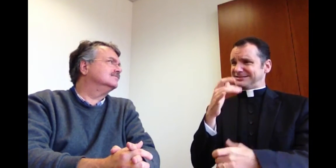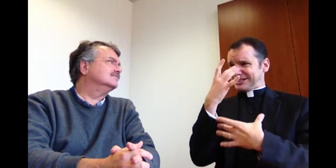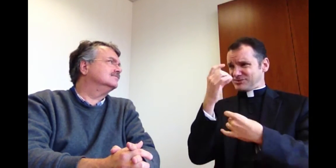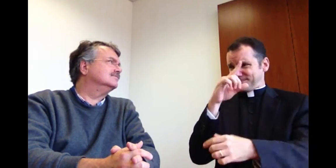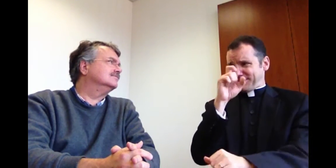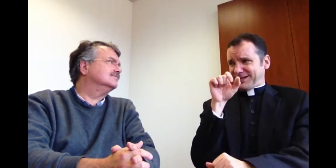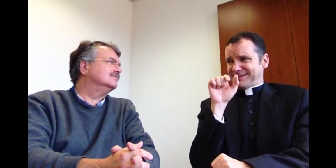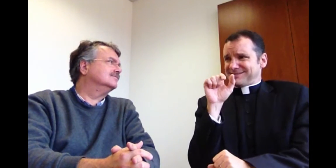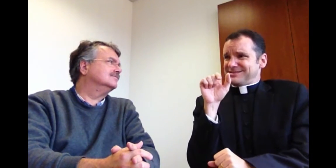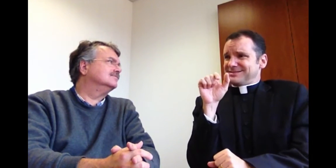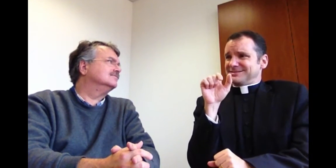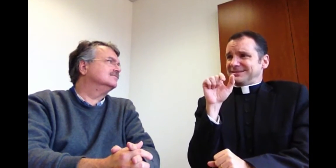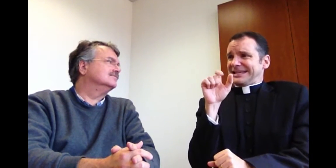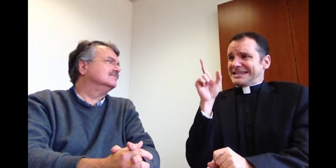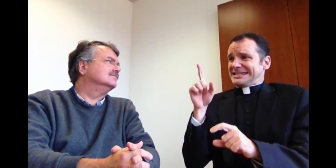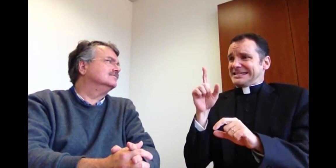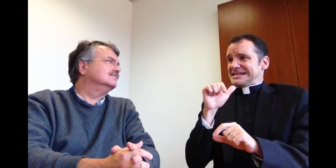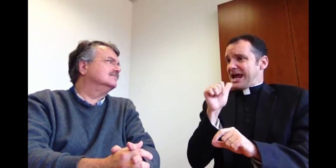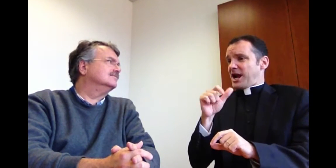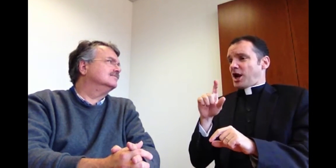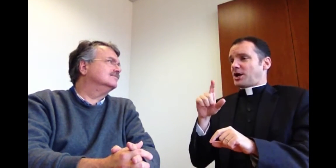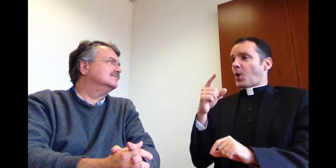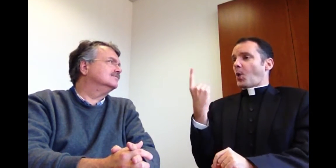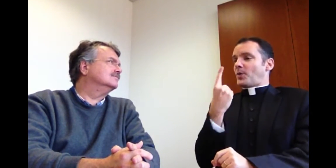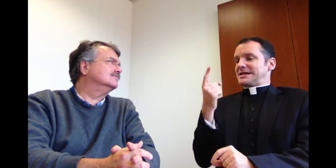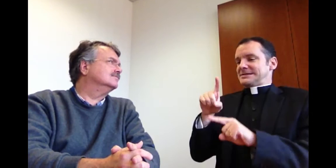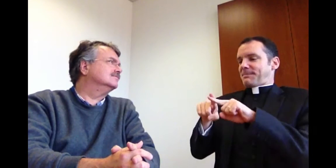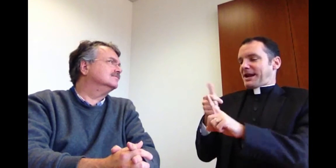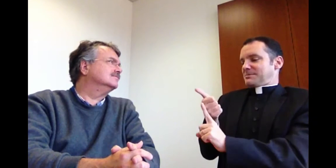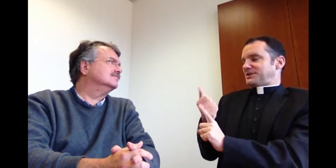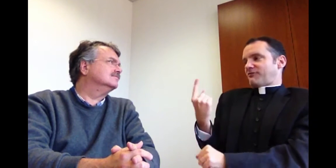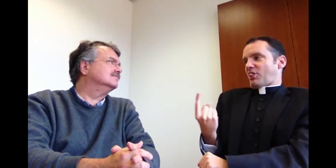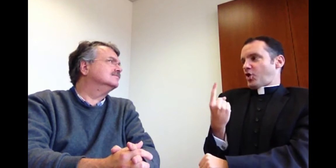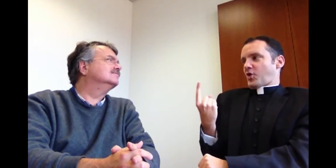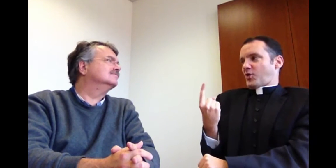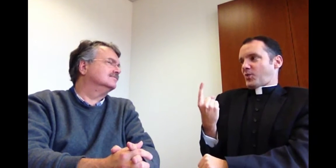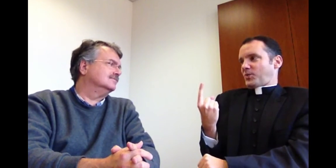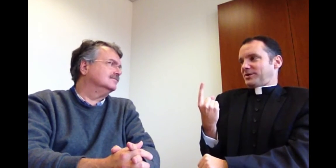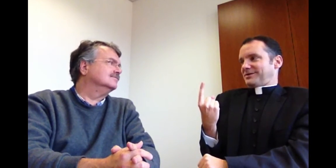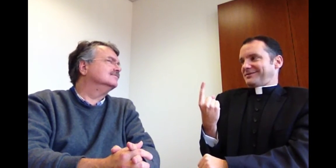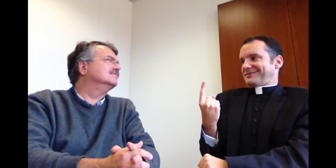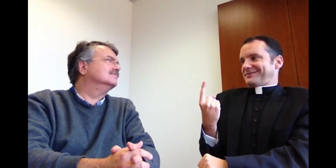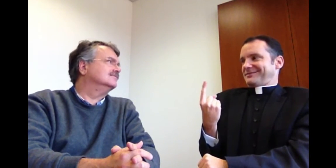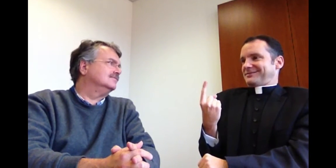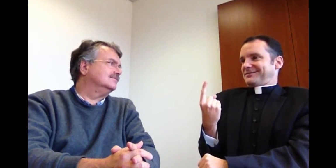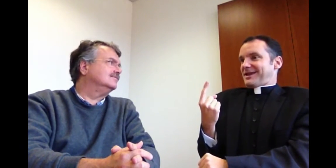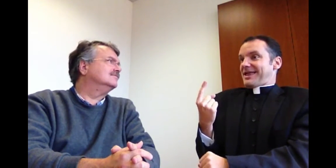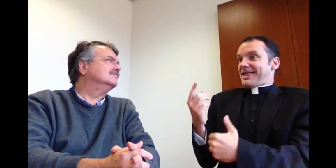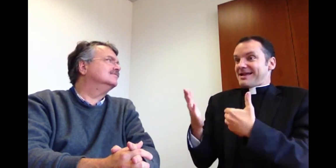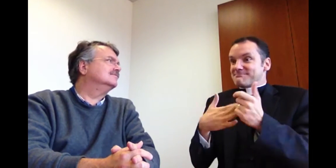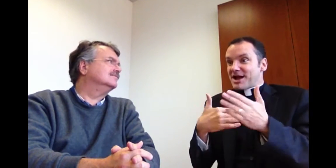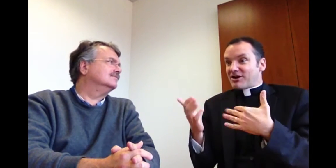That was interesting because Mark knew he could not depend on himself alone.